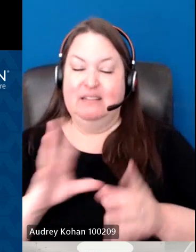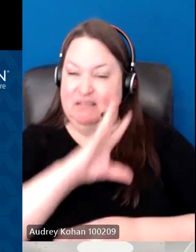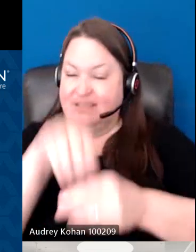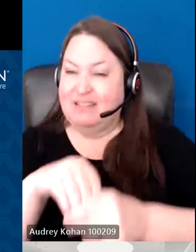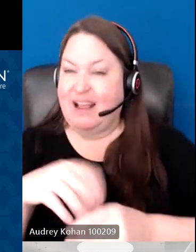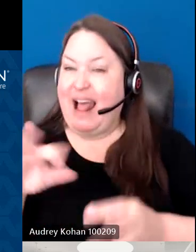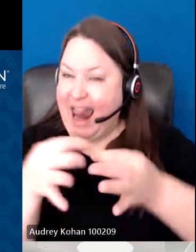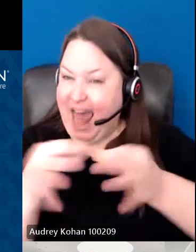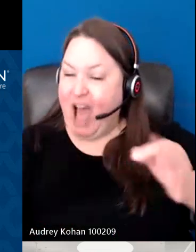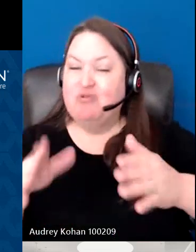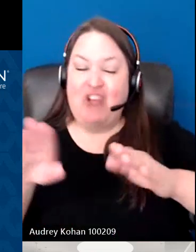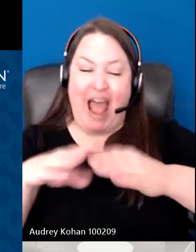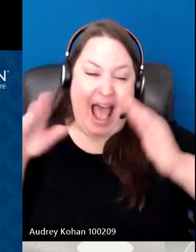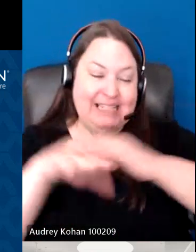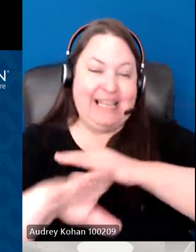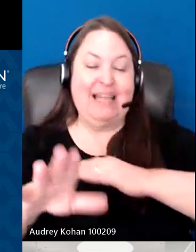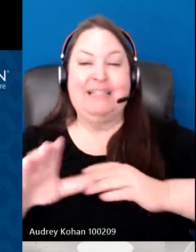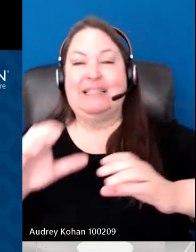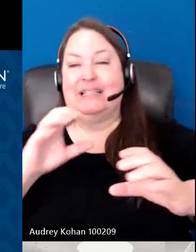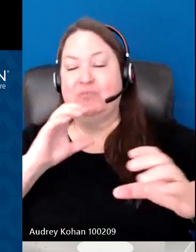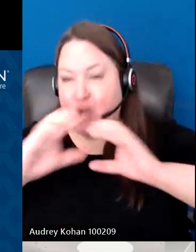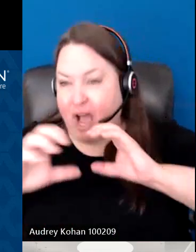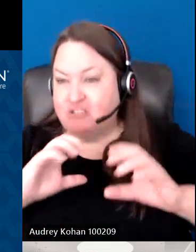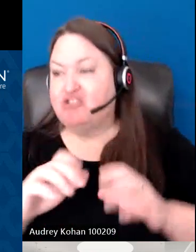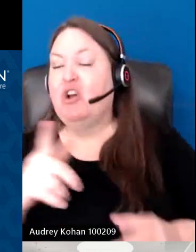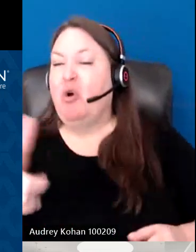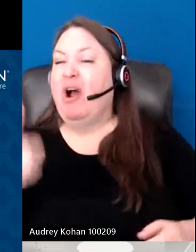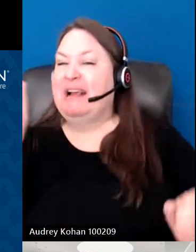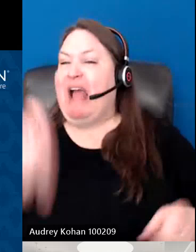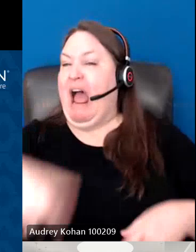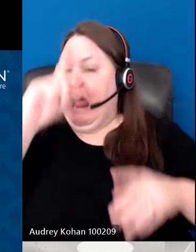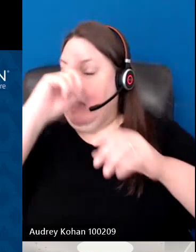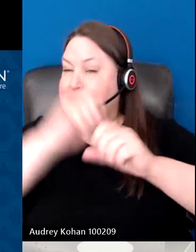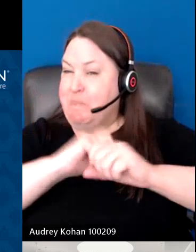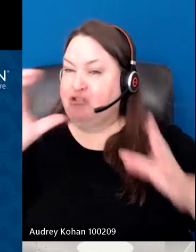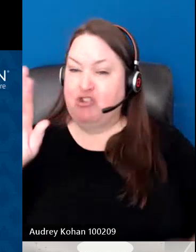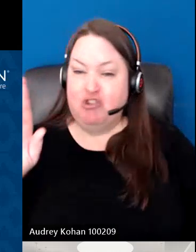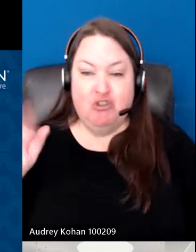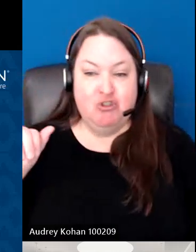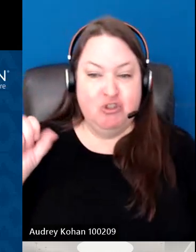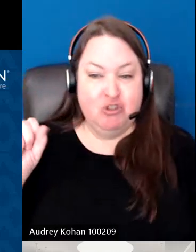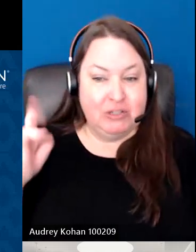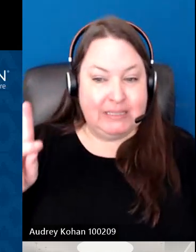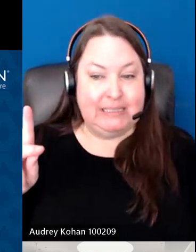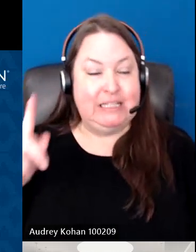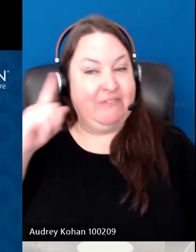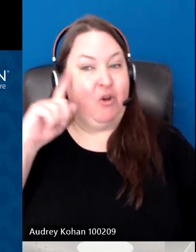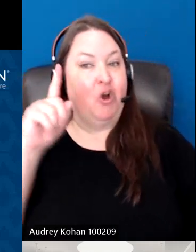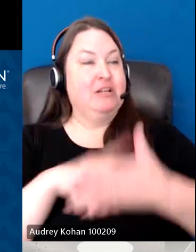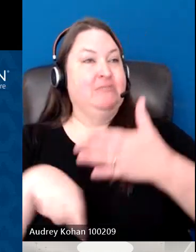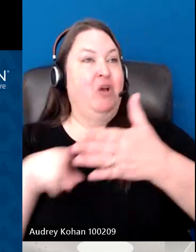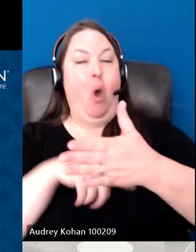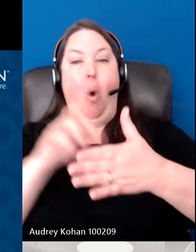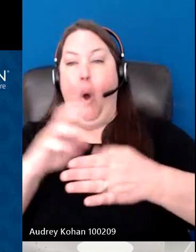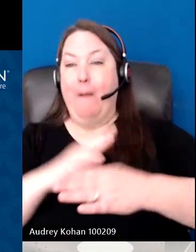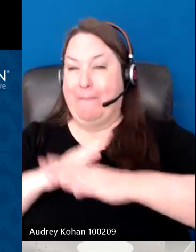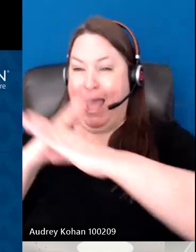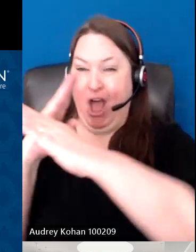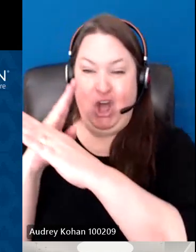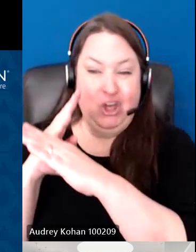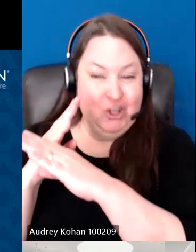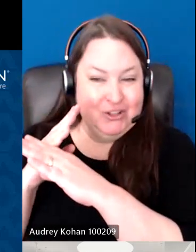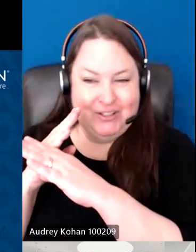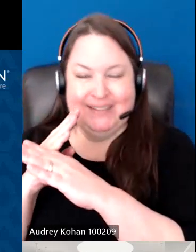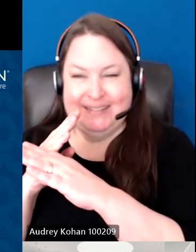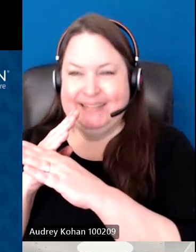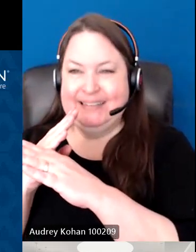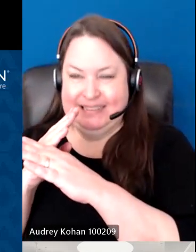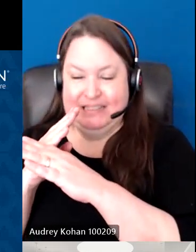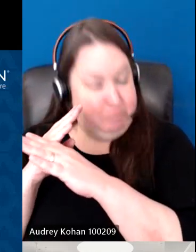access and you can imagine risk or discrimination or a barrier um a significant one depending on the